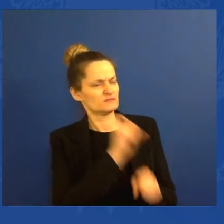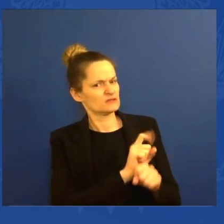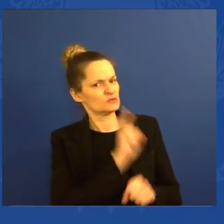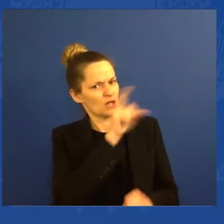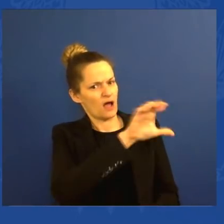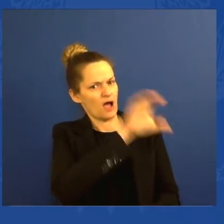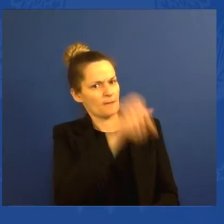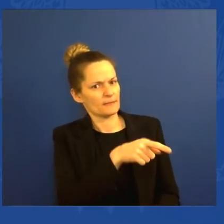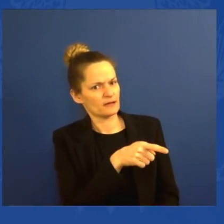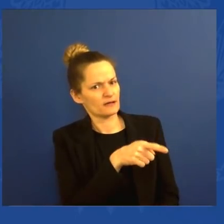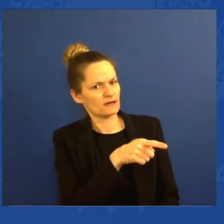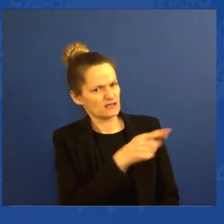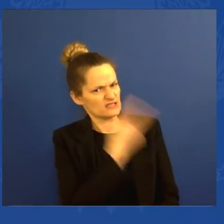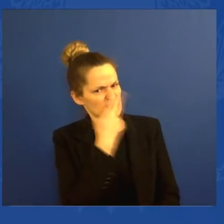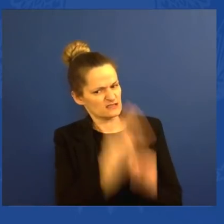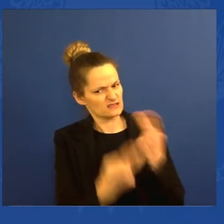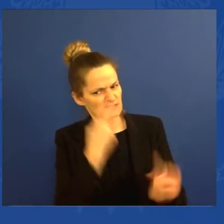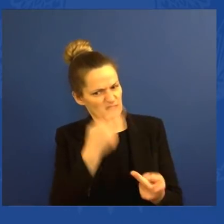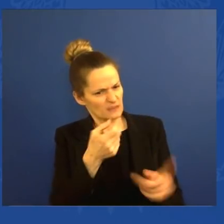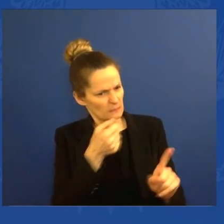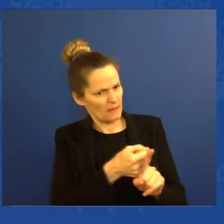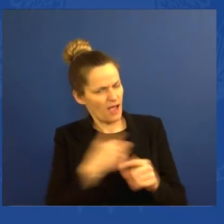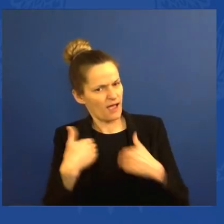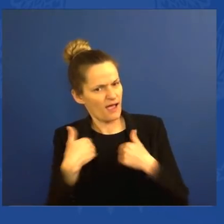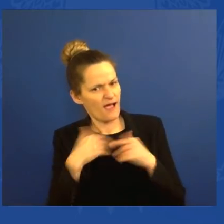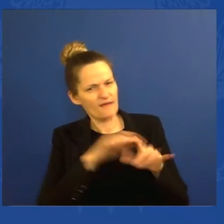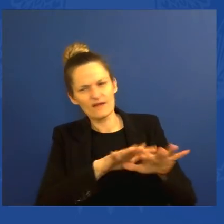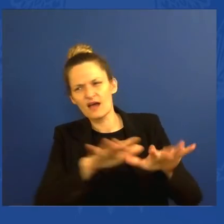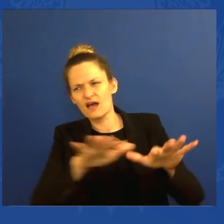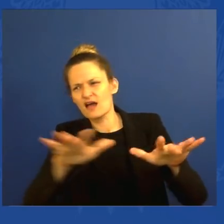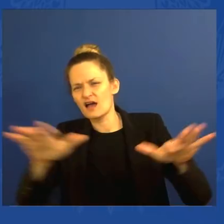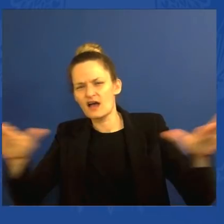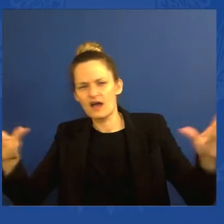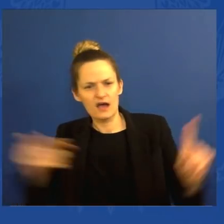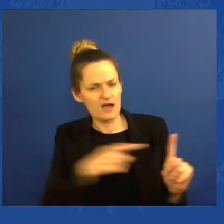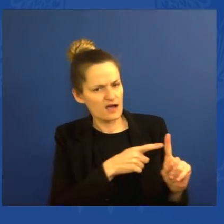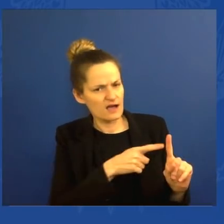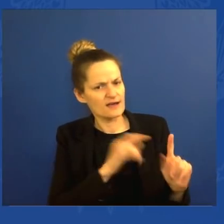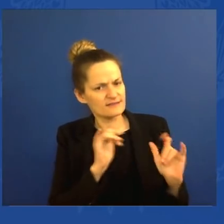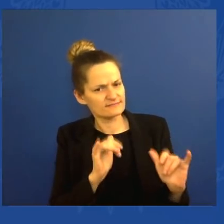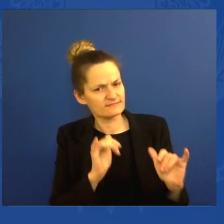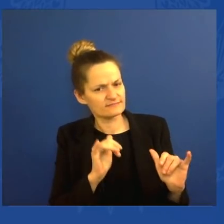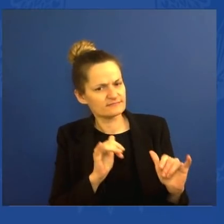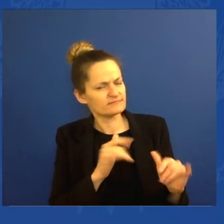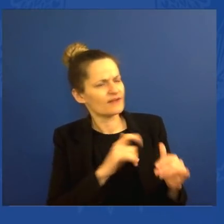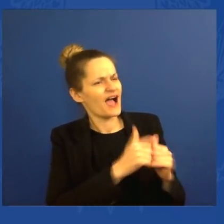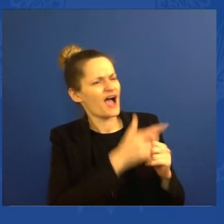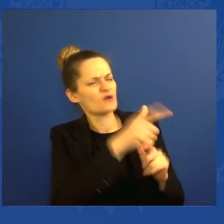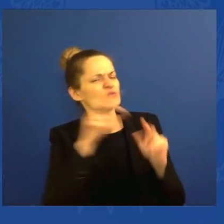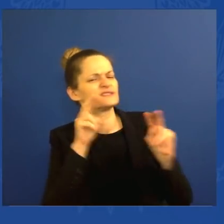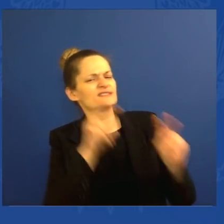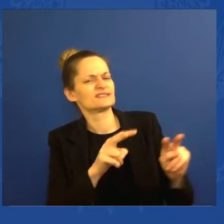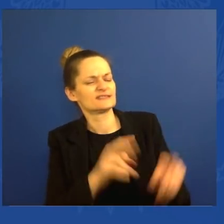about how you see it moving, if you would. Ms. Door: Well, first of all, thank you, Mr. President, for inviting Whirlpool Corporation